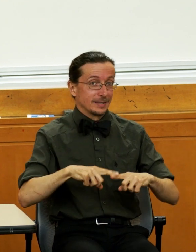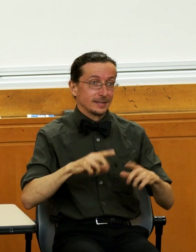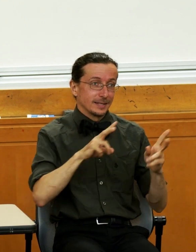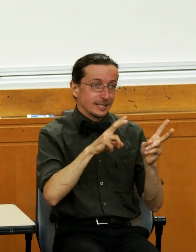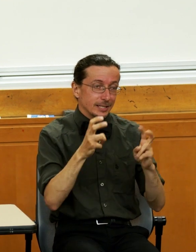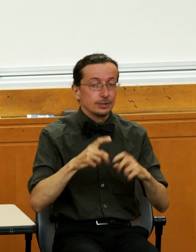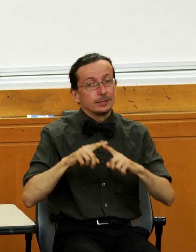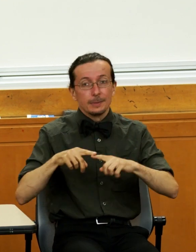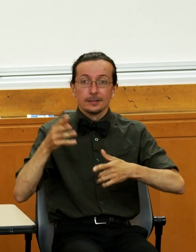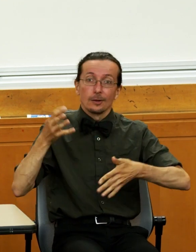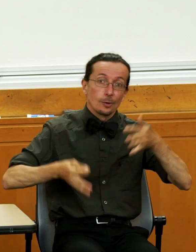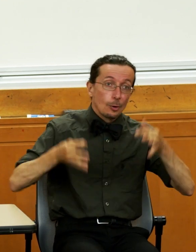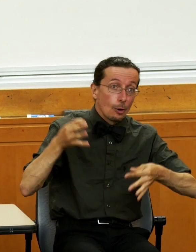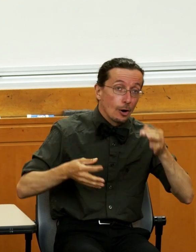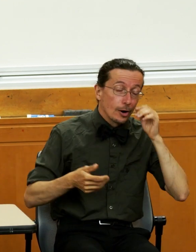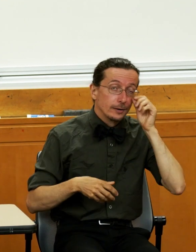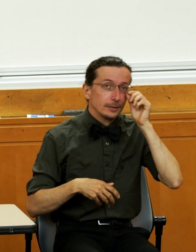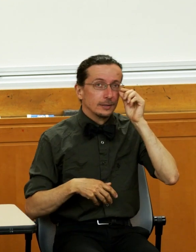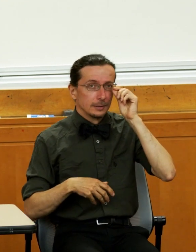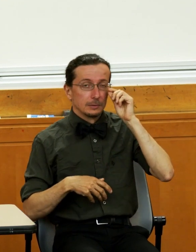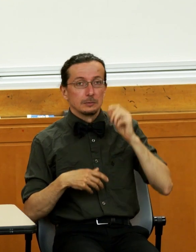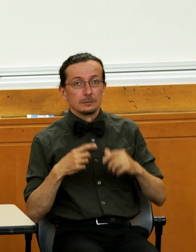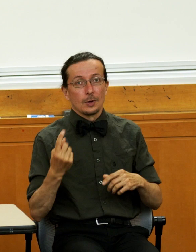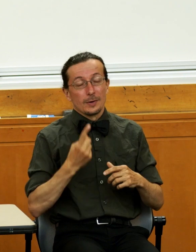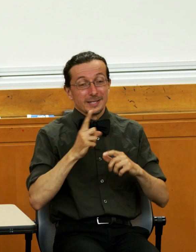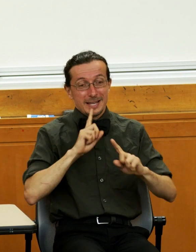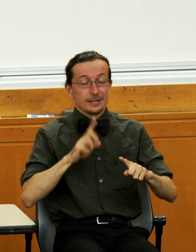depends on the court. It depends…like the answer is always going to be it depends. But I think,